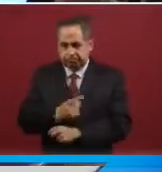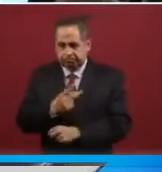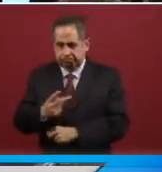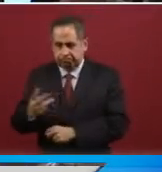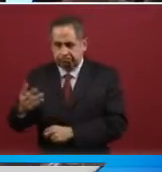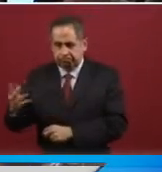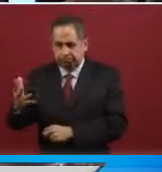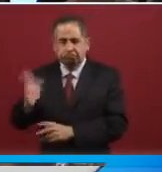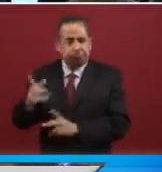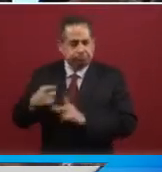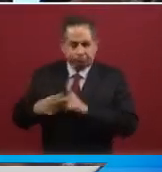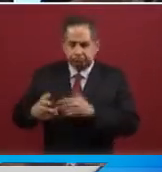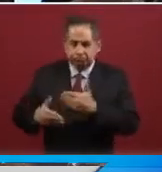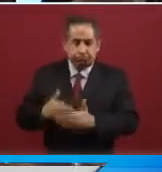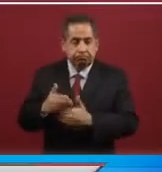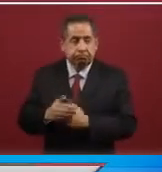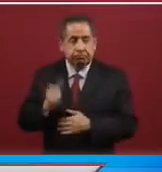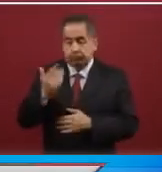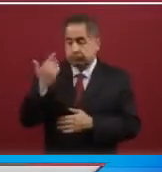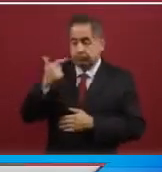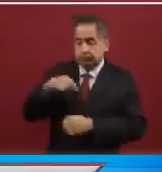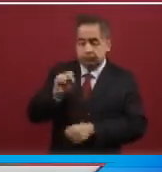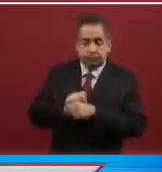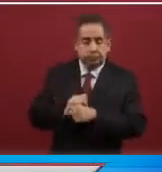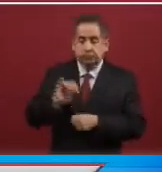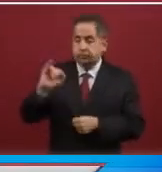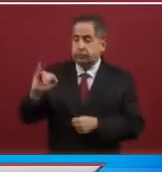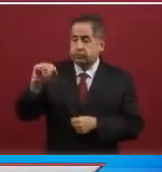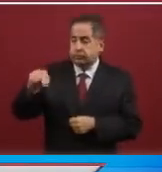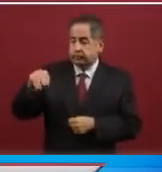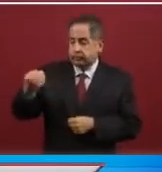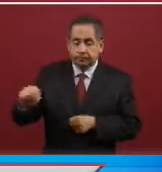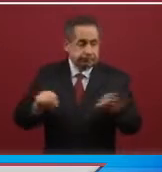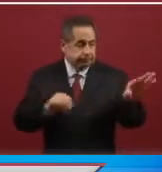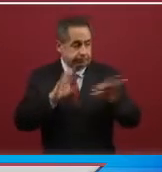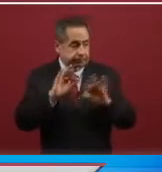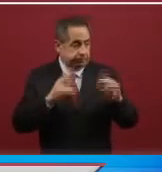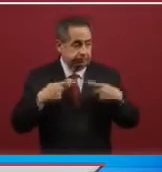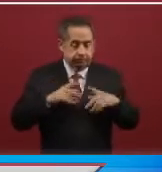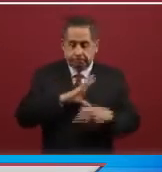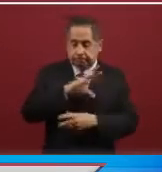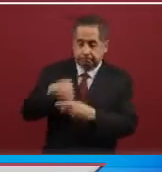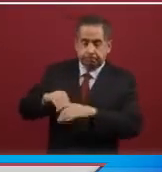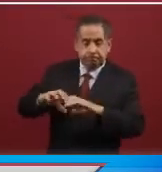The five main tasks of the plan are in progress the deployment of the National Guard is to be completed